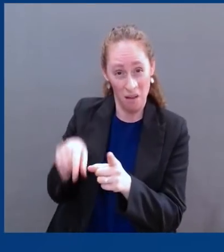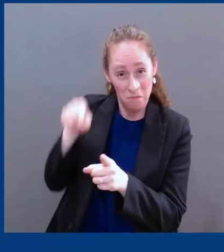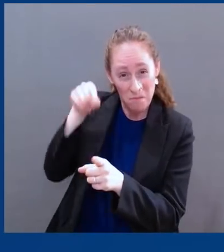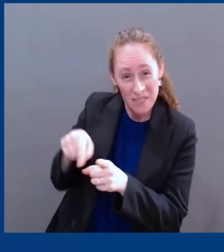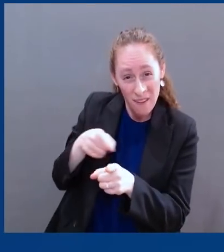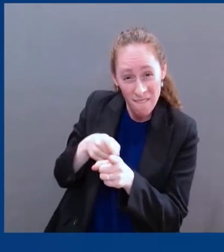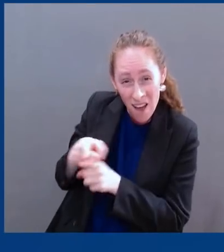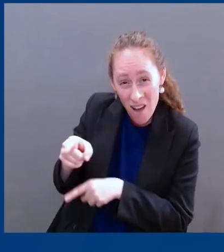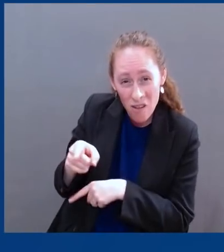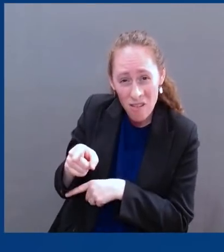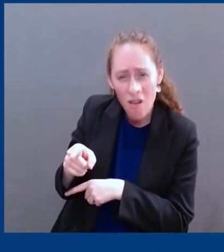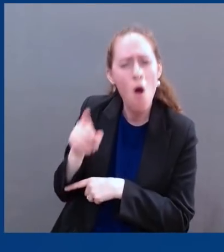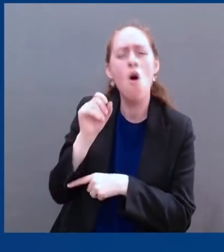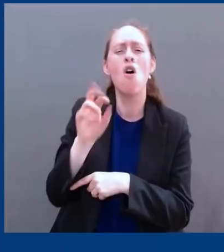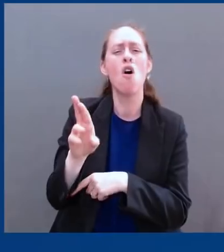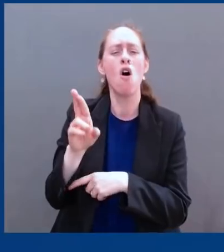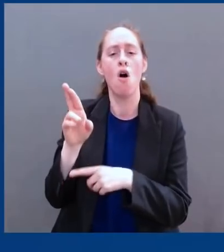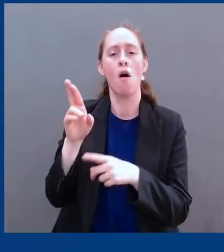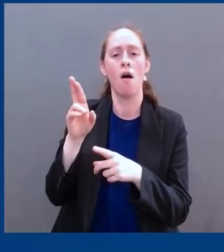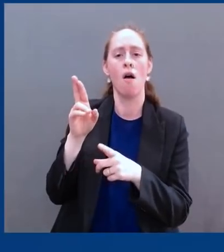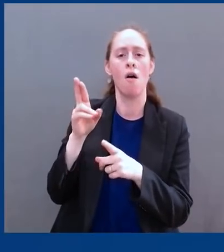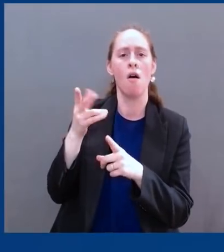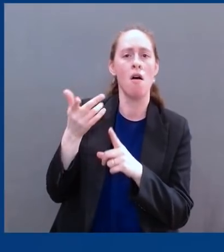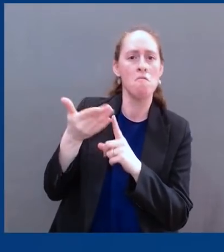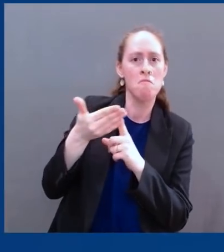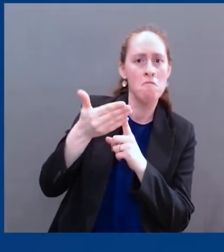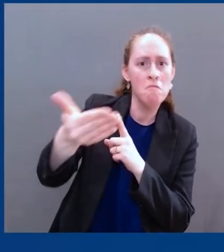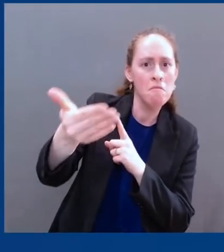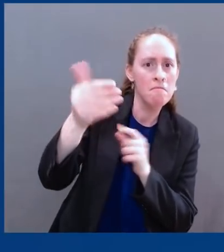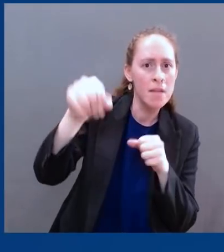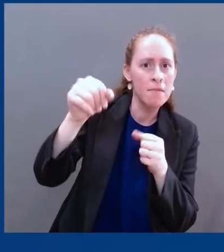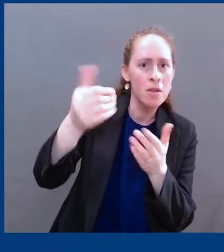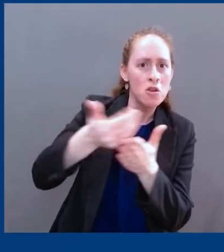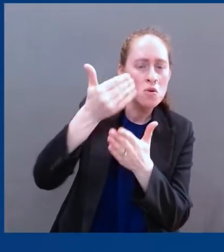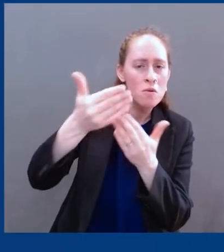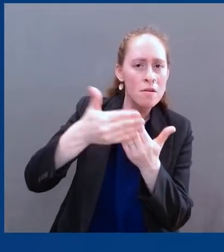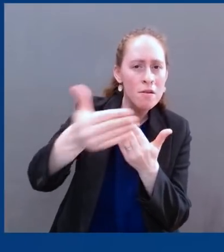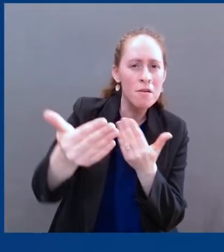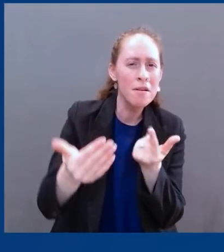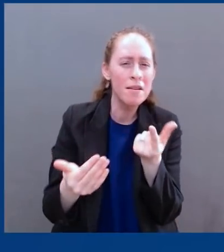and for what population might it be needed in the long range.